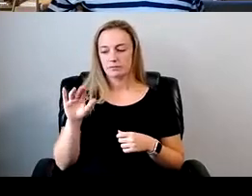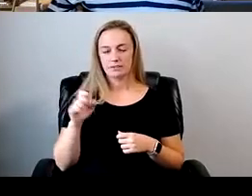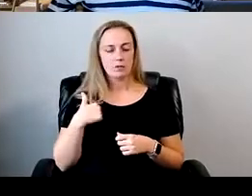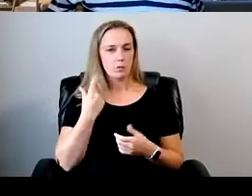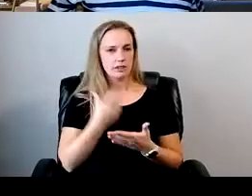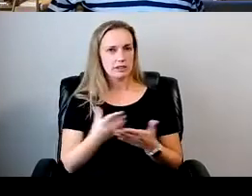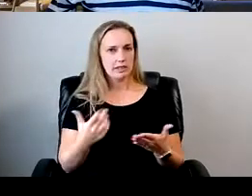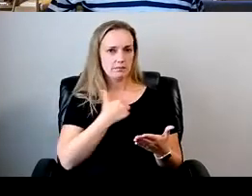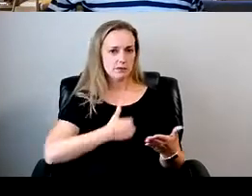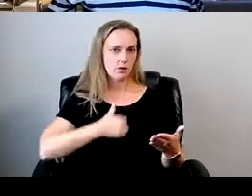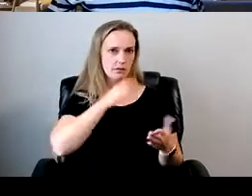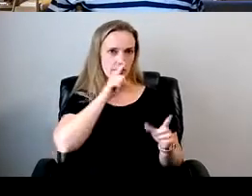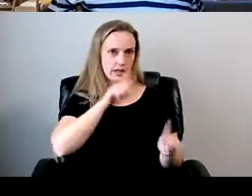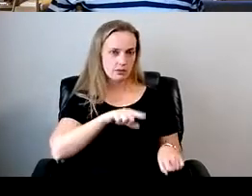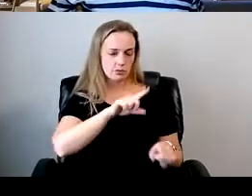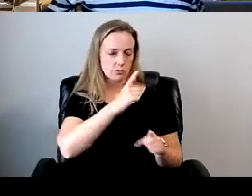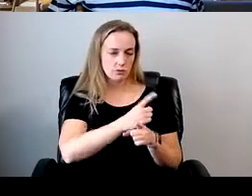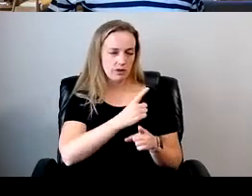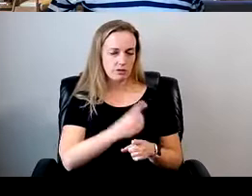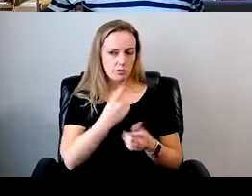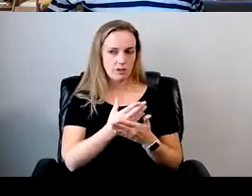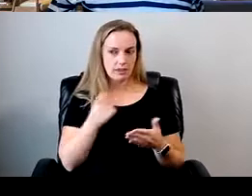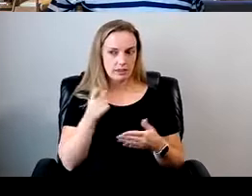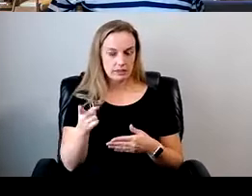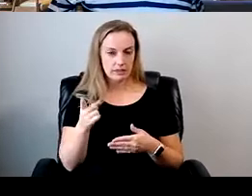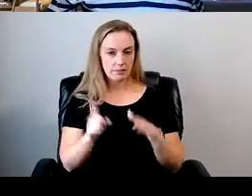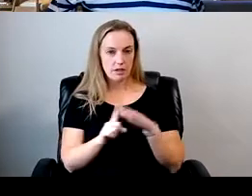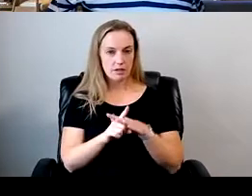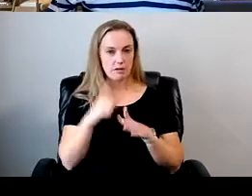But one thing on there that popped up for me is eye gaze technology.